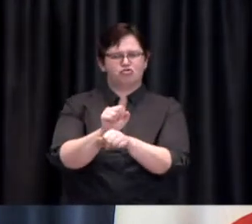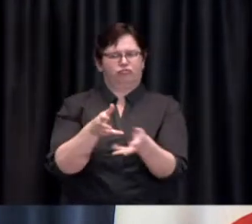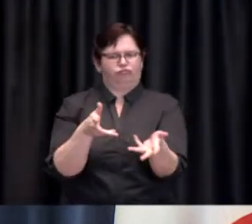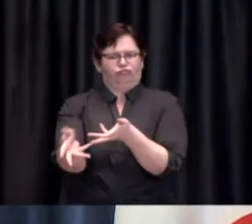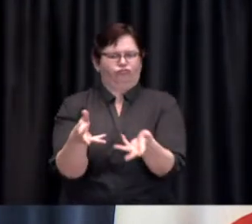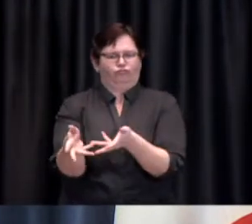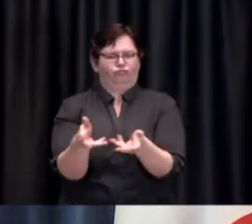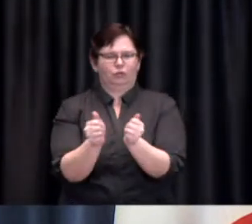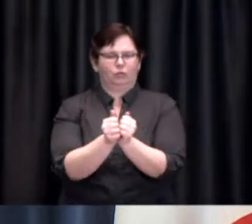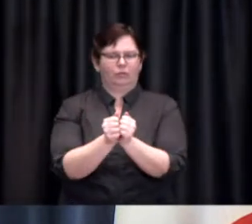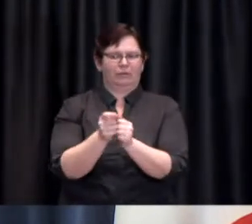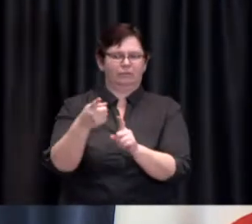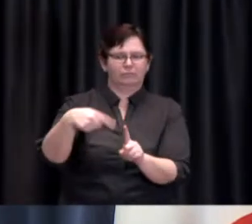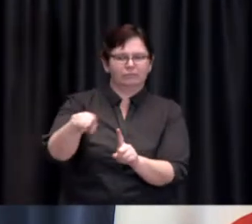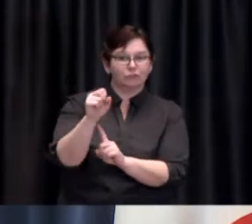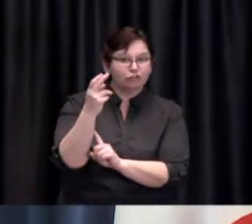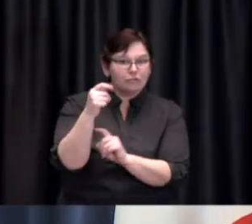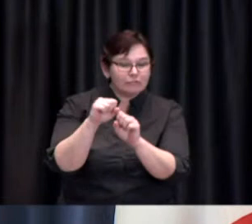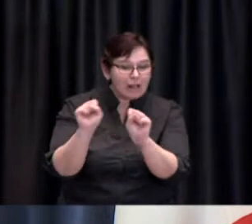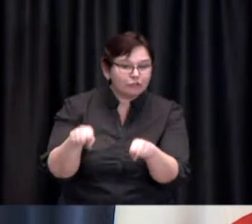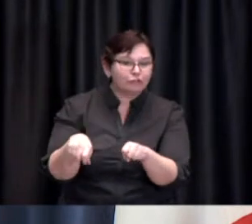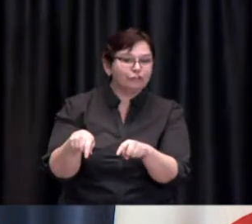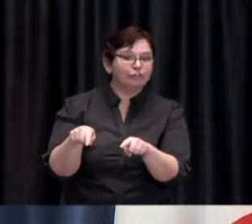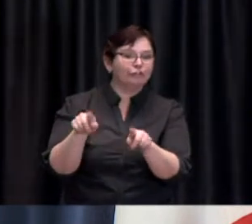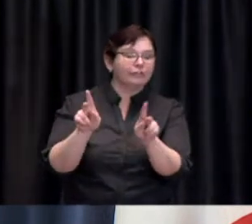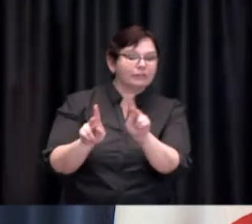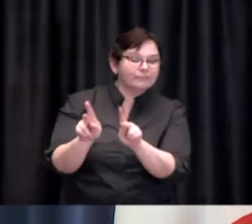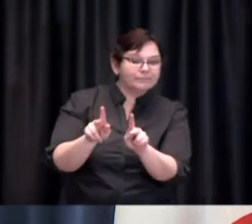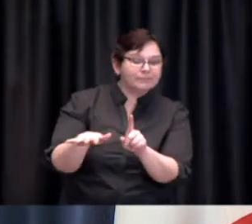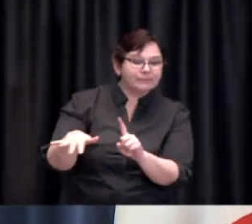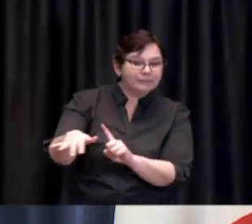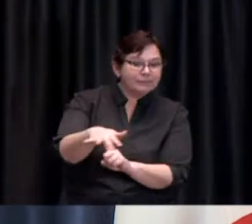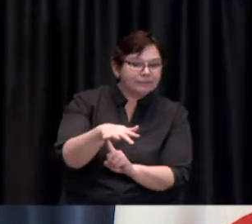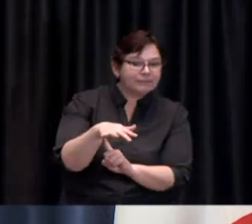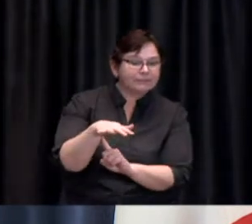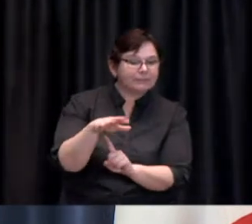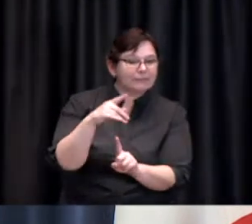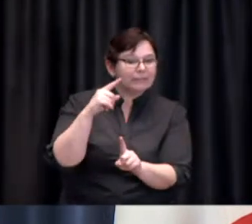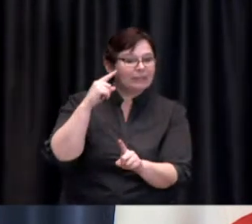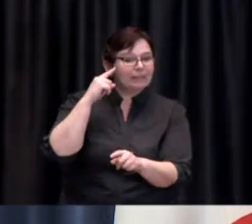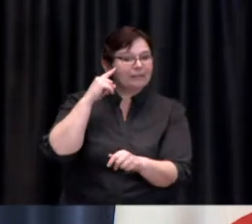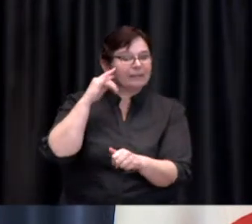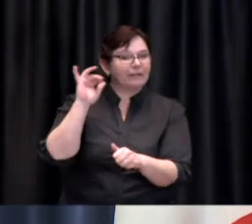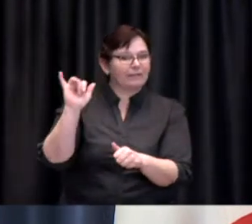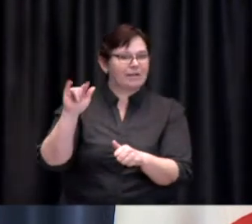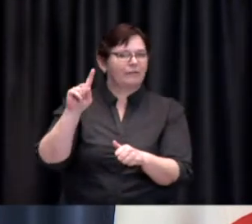are I believe considered within the latter part of phase one that's the phase that we're currently in